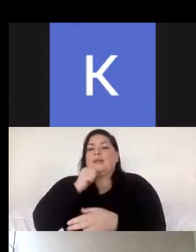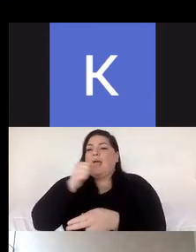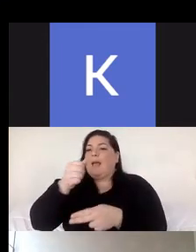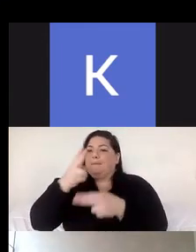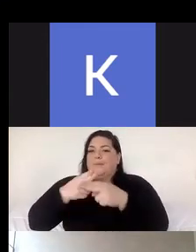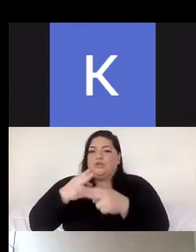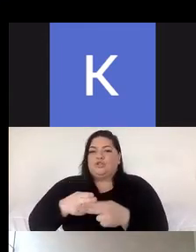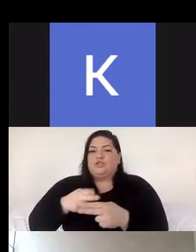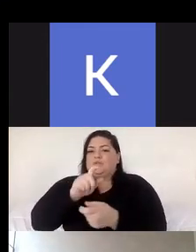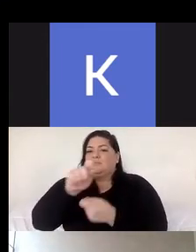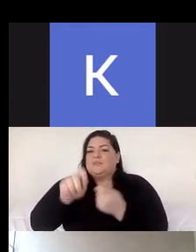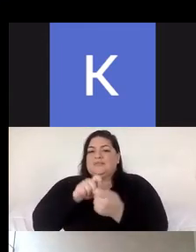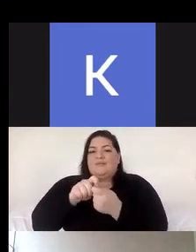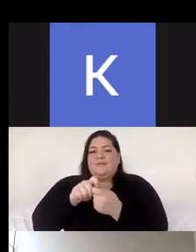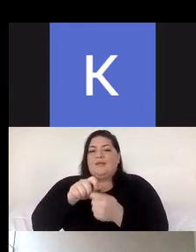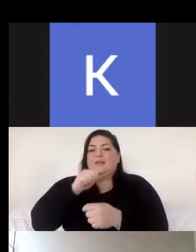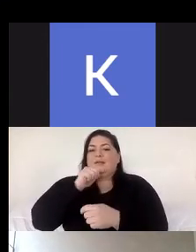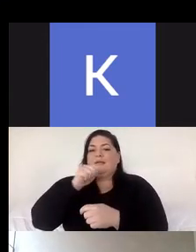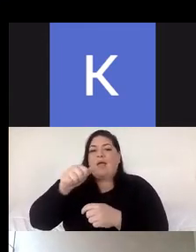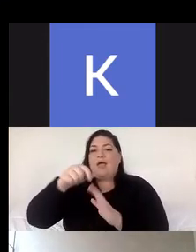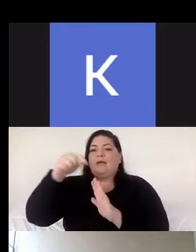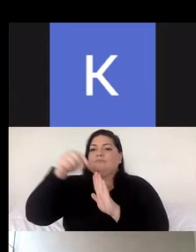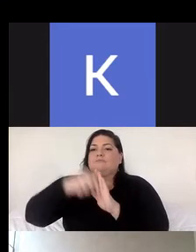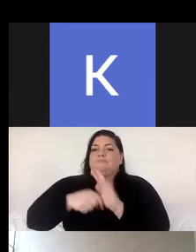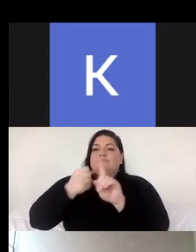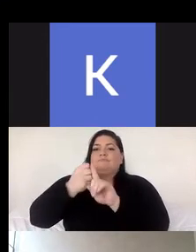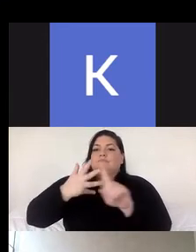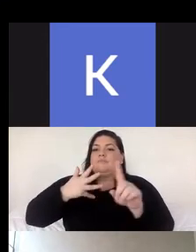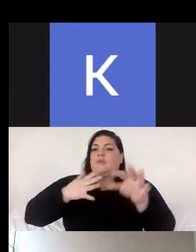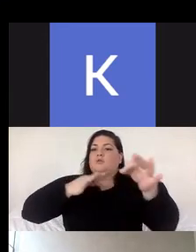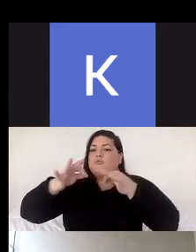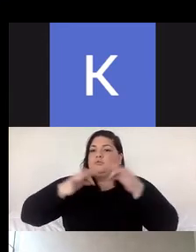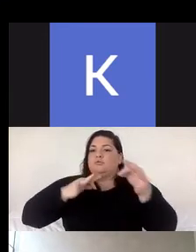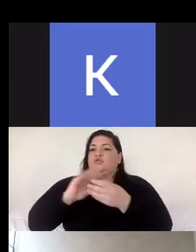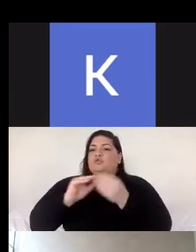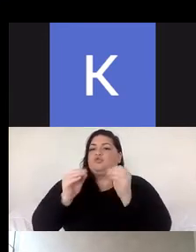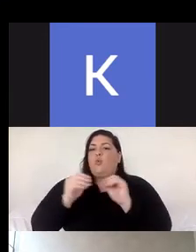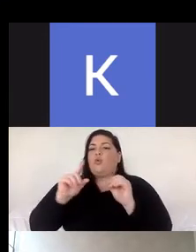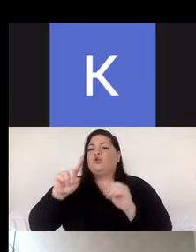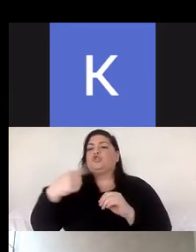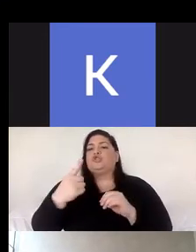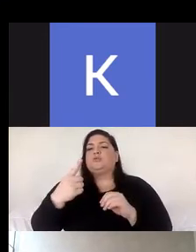doesn't include detail, doesn't show the story. It just tells the ultimate take-away,